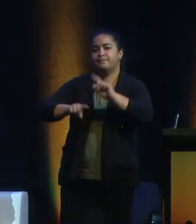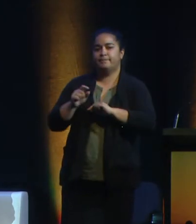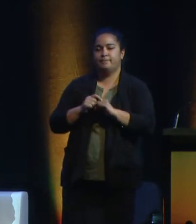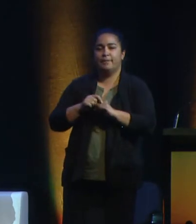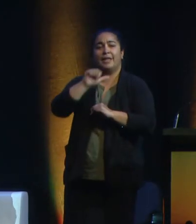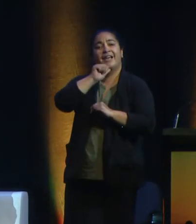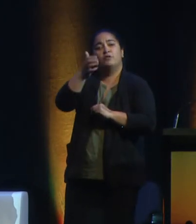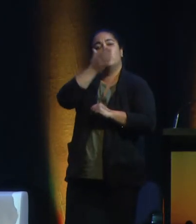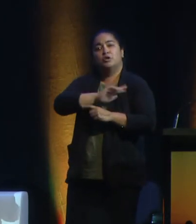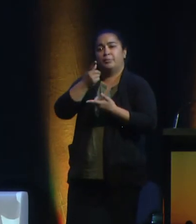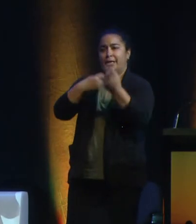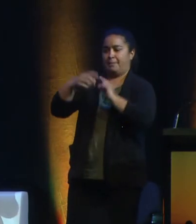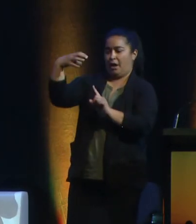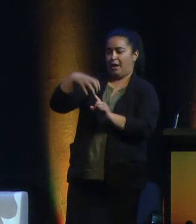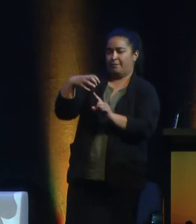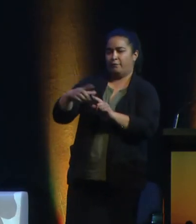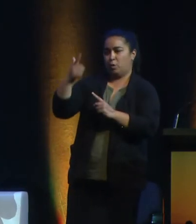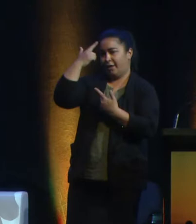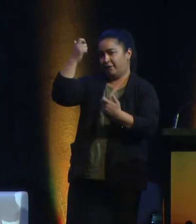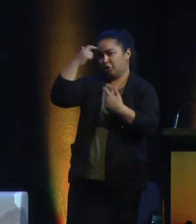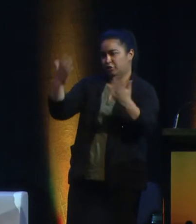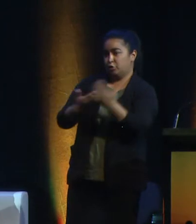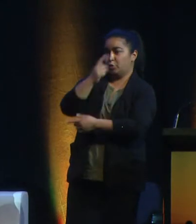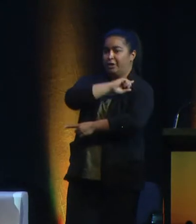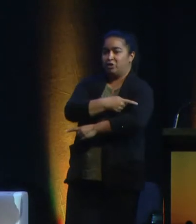If we're going to become a hub for innovation and new energy then that means that we need